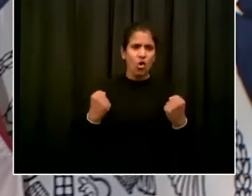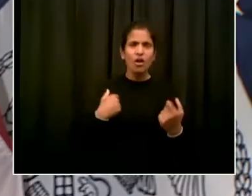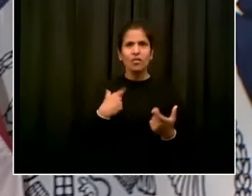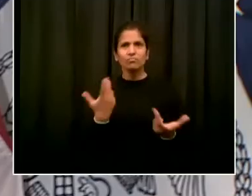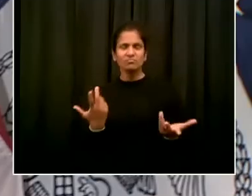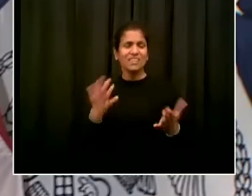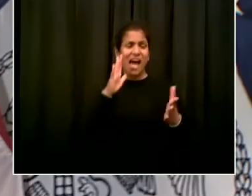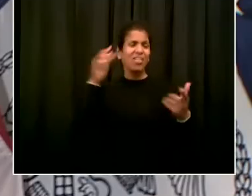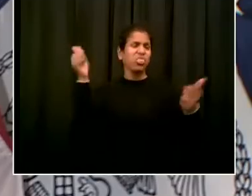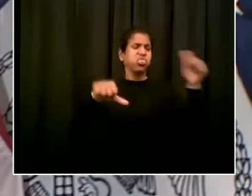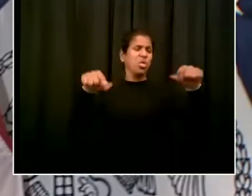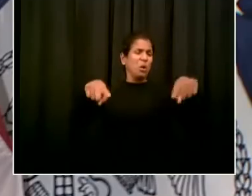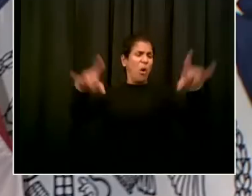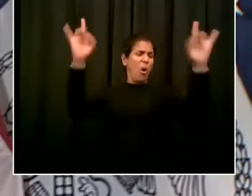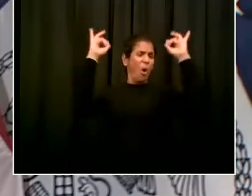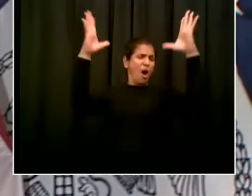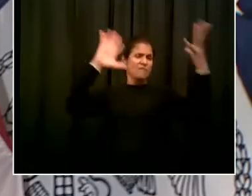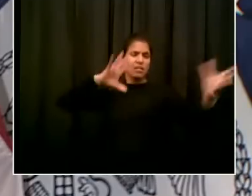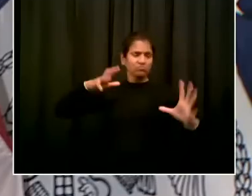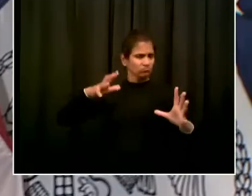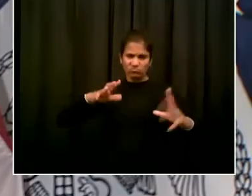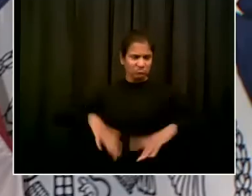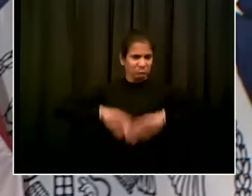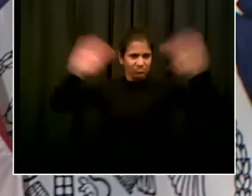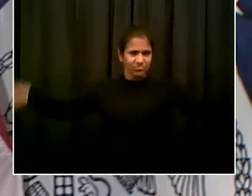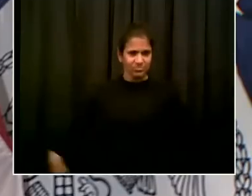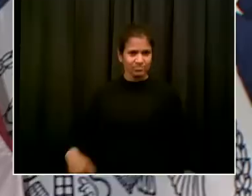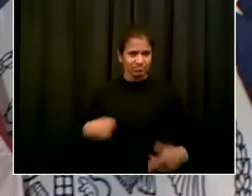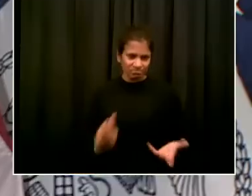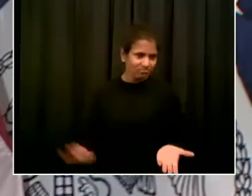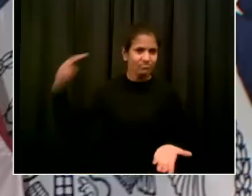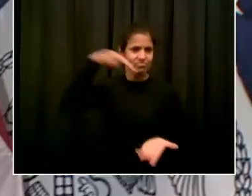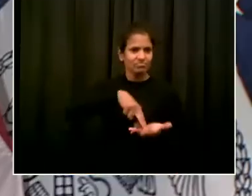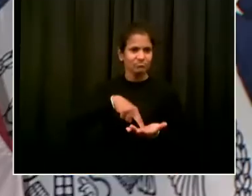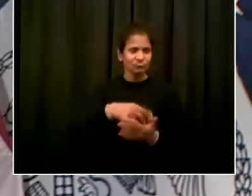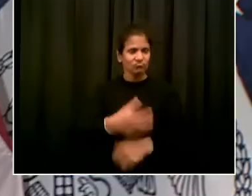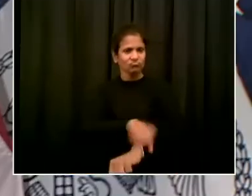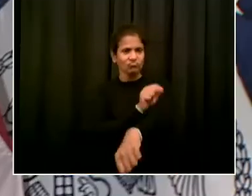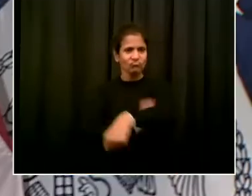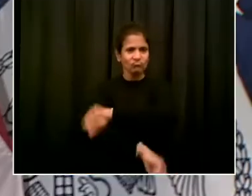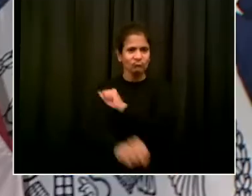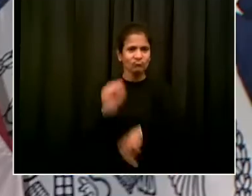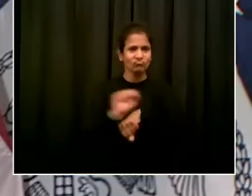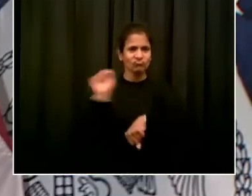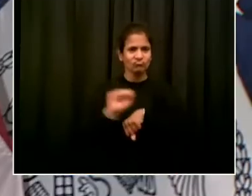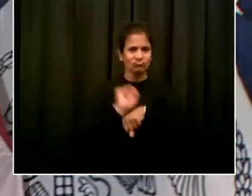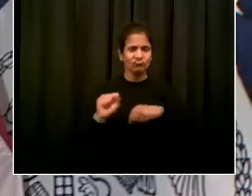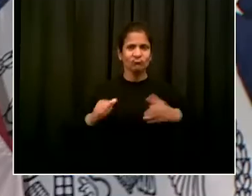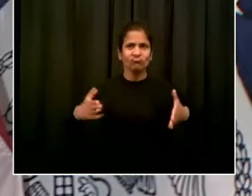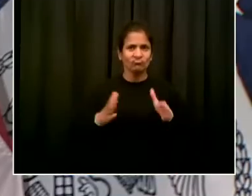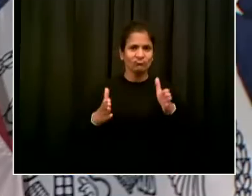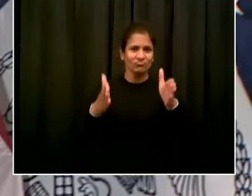A LOT OF SIGNS OF NEW YORK COMING BACK STRRONG, PEOPLE FIGHTING AGAANSIT T E THNANASYA